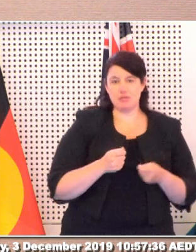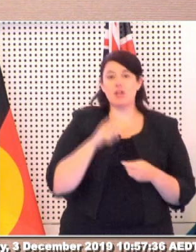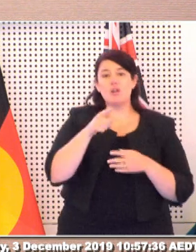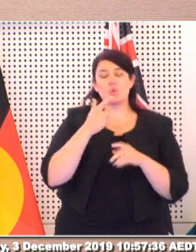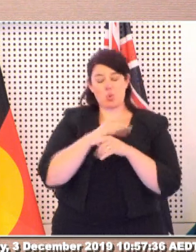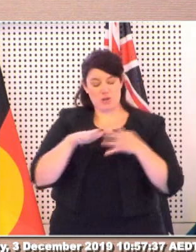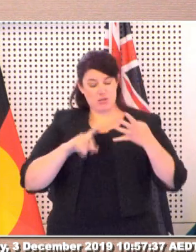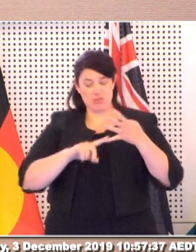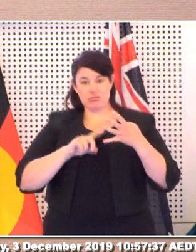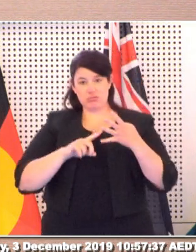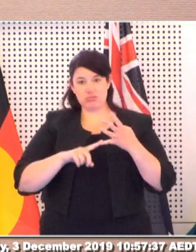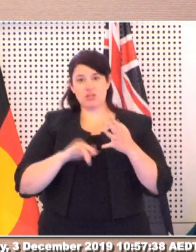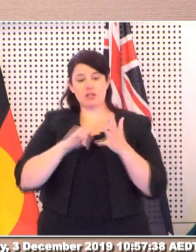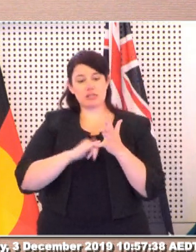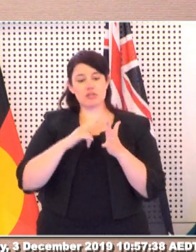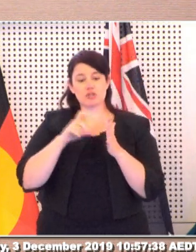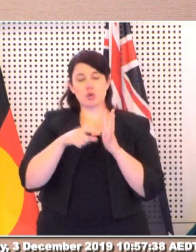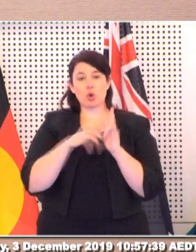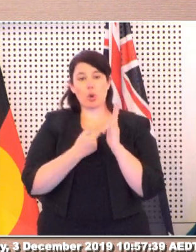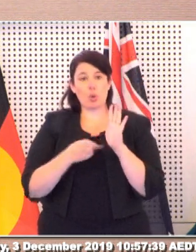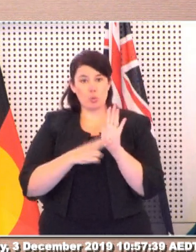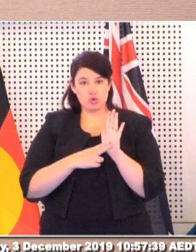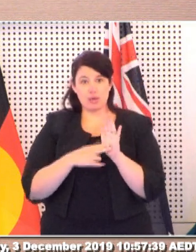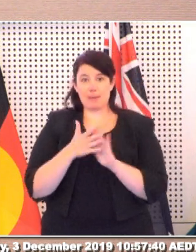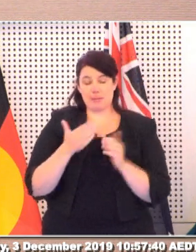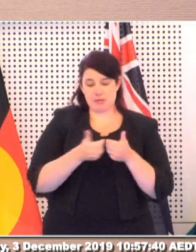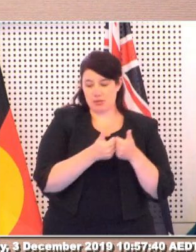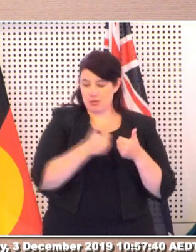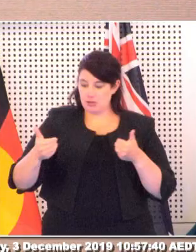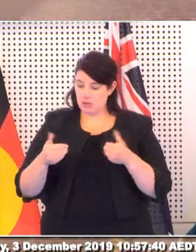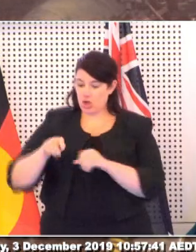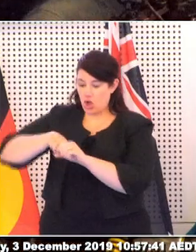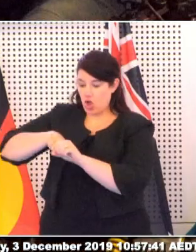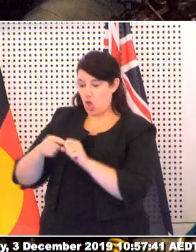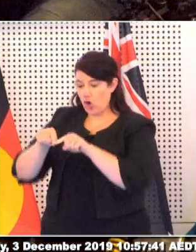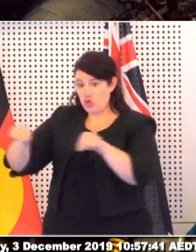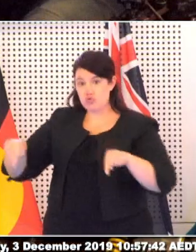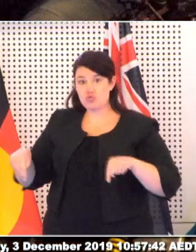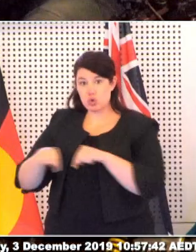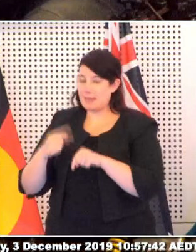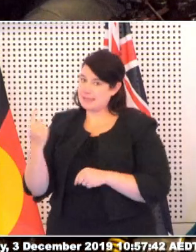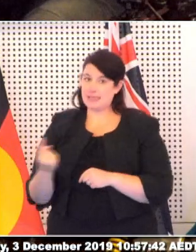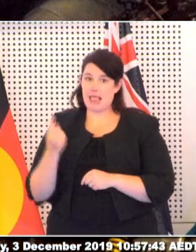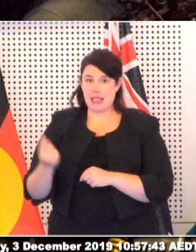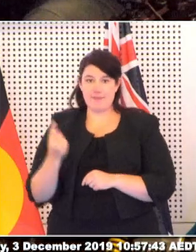So that’s a form of sole confinement of a person within a locked room or part of the premises. Yes.